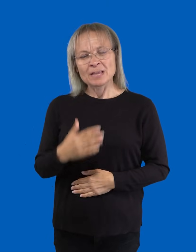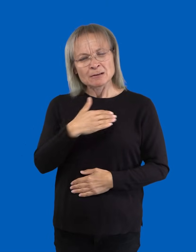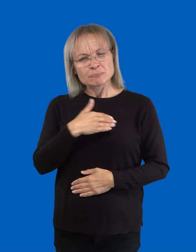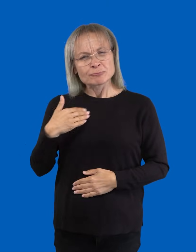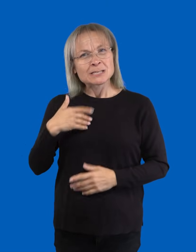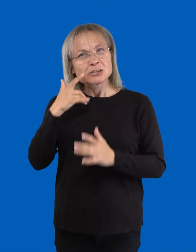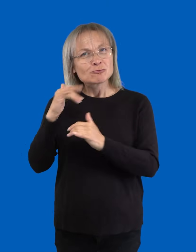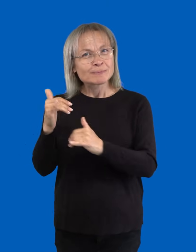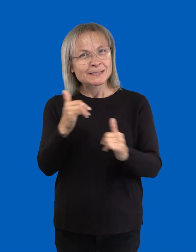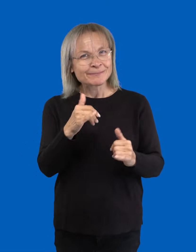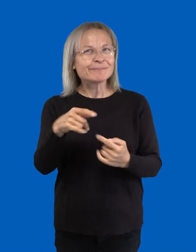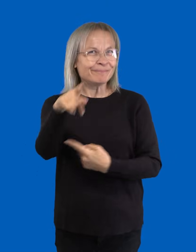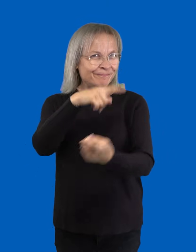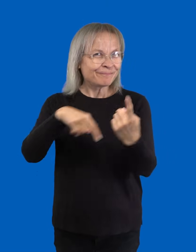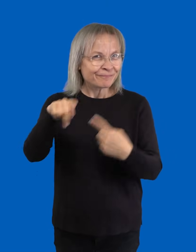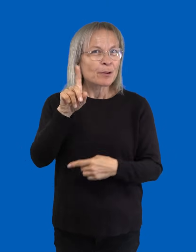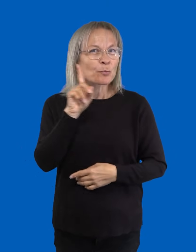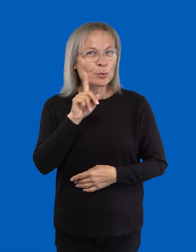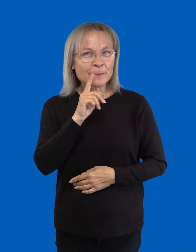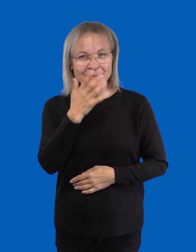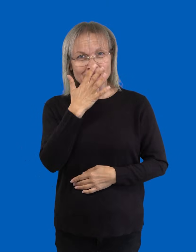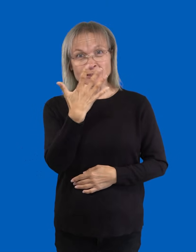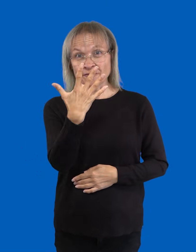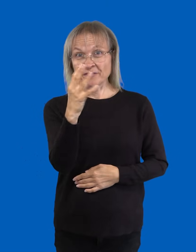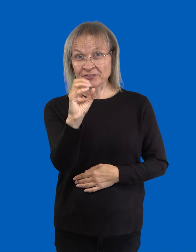Breast screening is for women aged 50 and older.